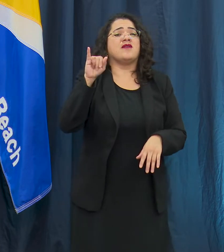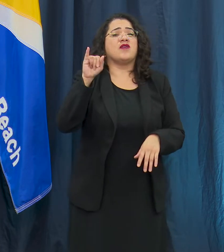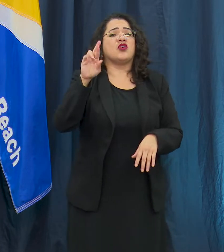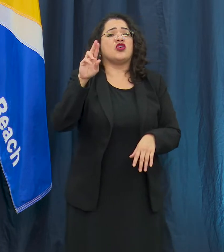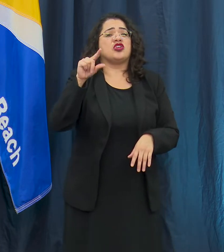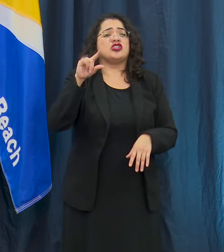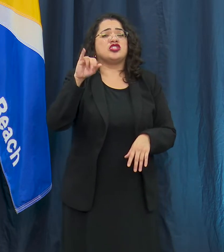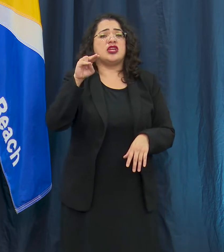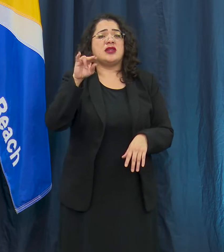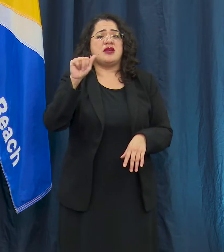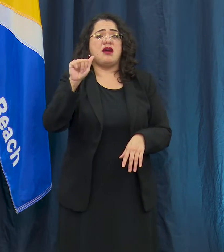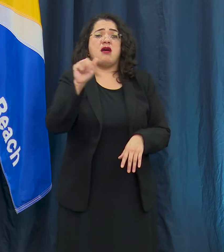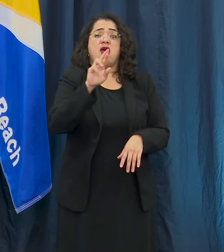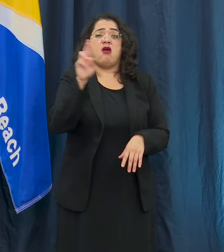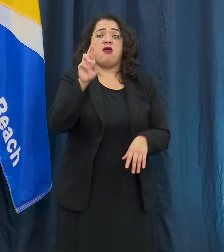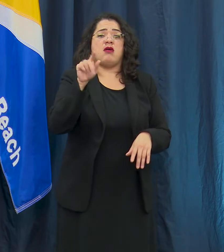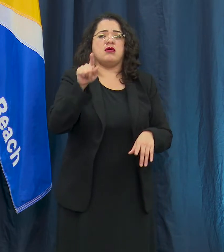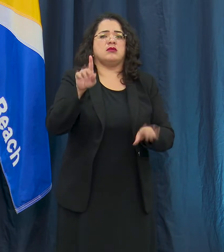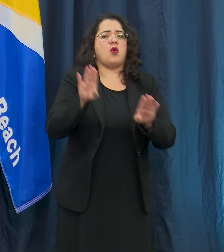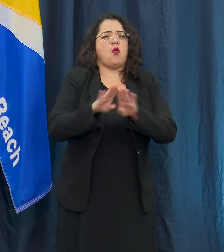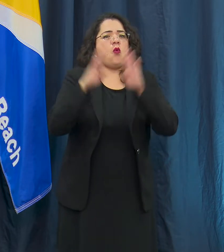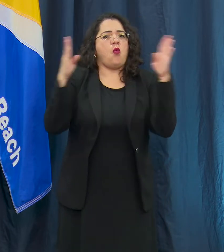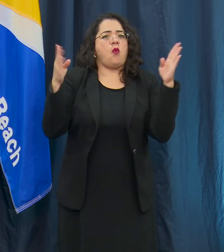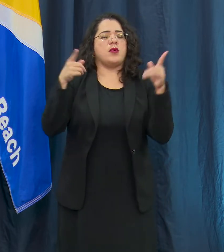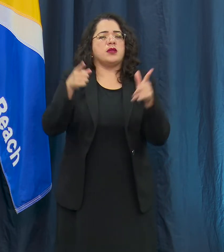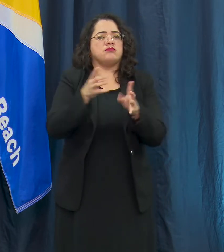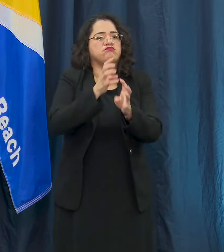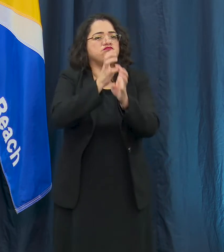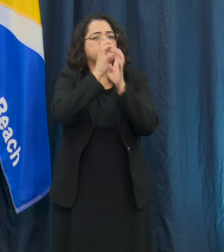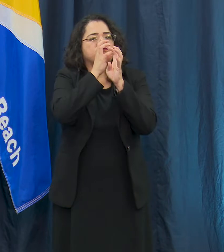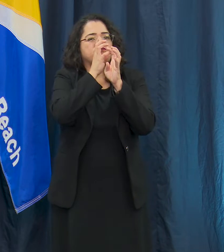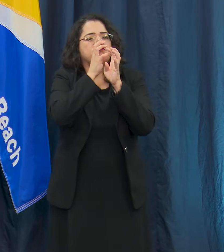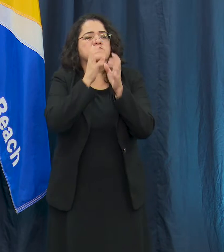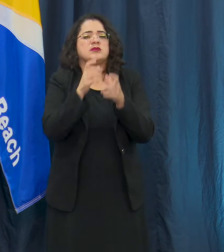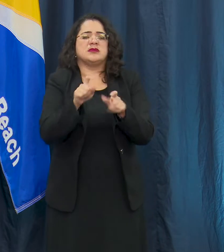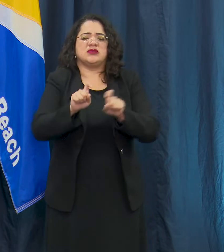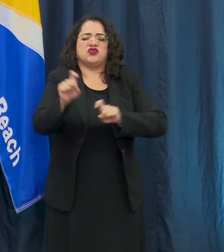they are following very strict disinfecting rules and sanitation rules